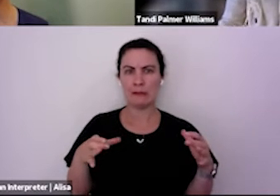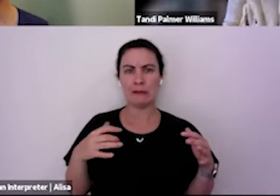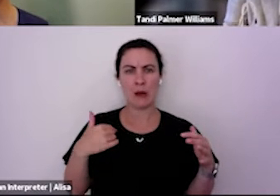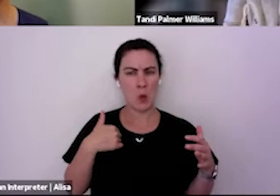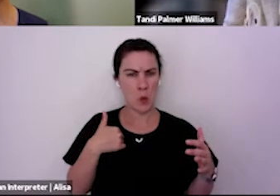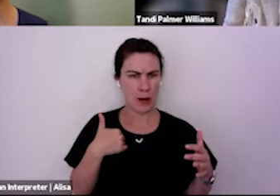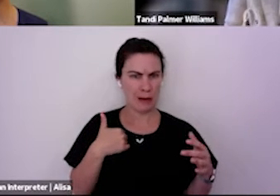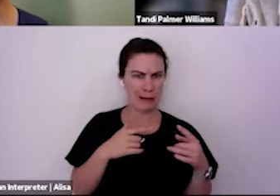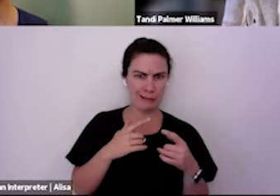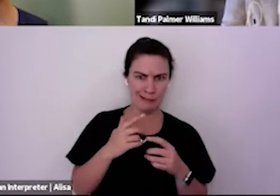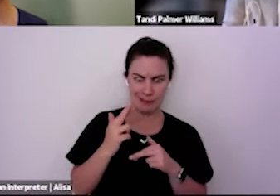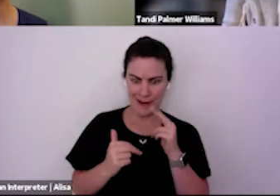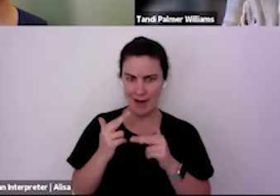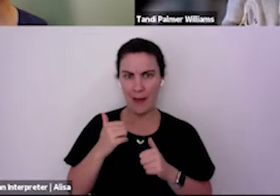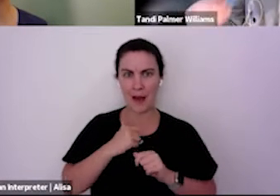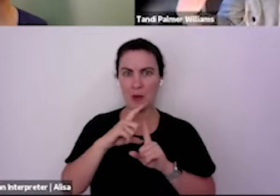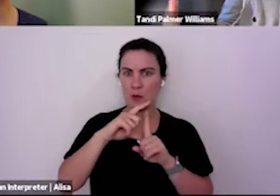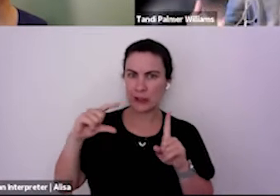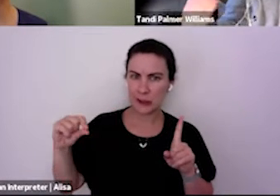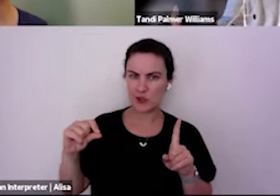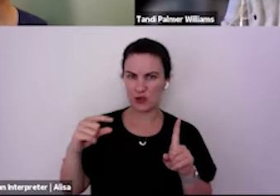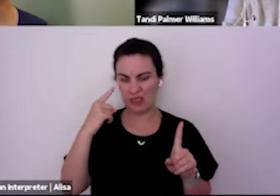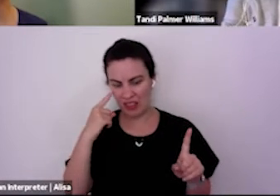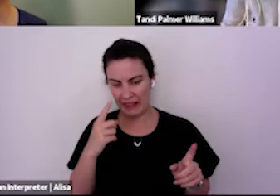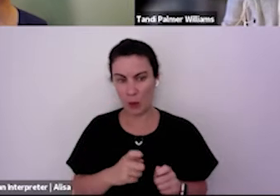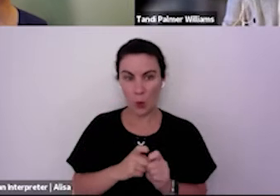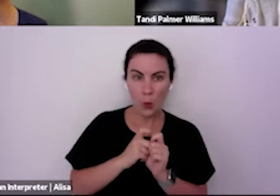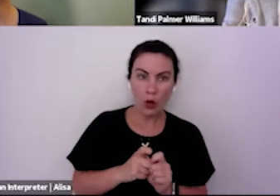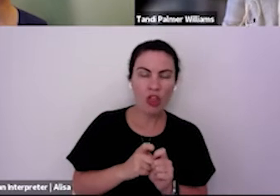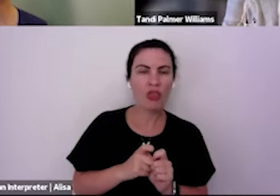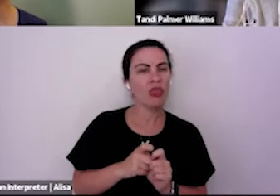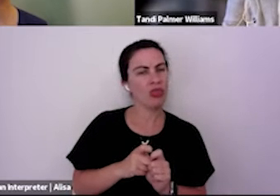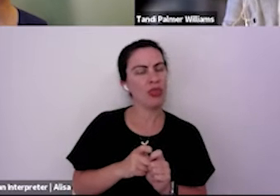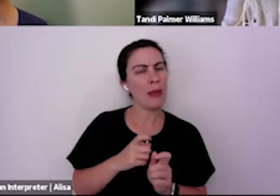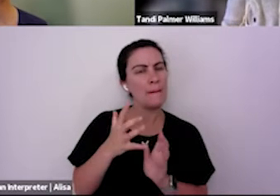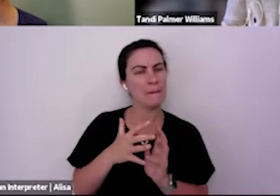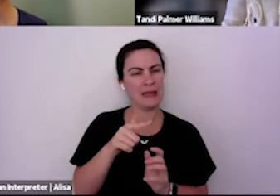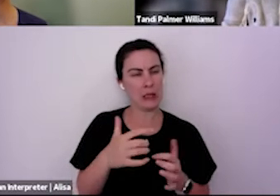is seen as valuable for our audiences, audiences are starting to figure out what works for